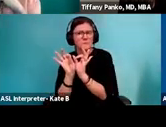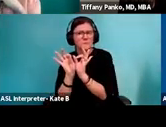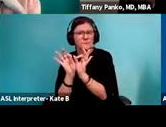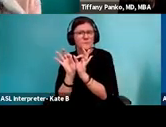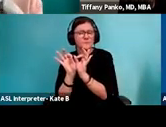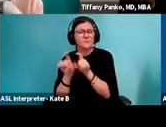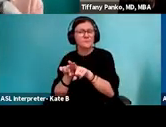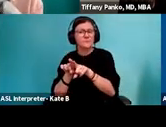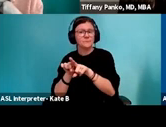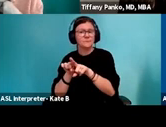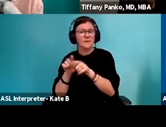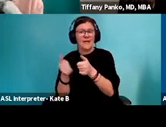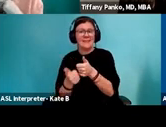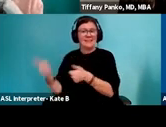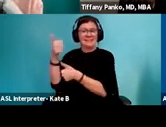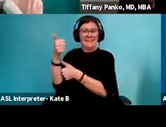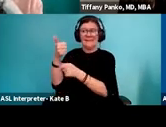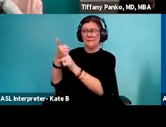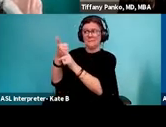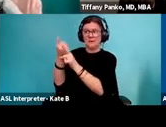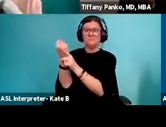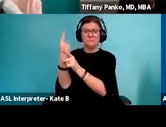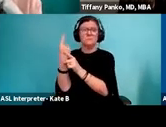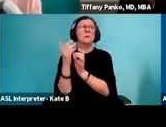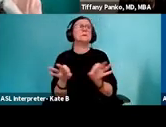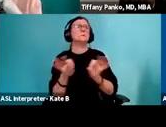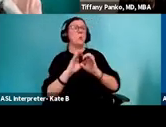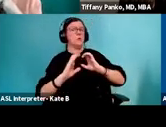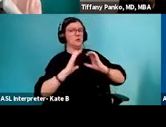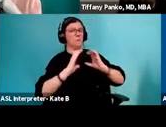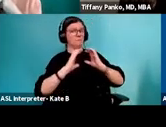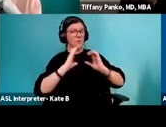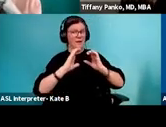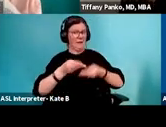lead on the team understands the important communication with the other providers. There